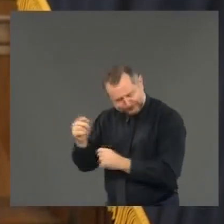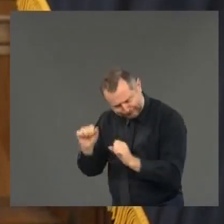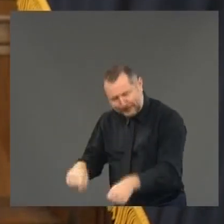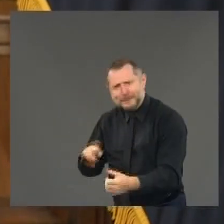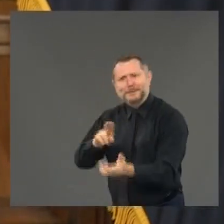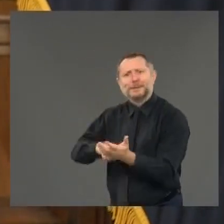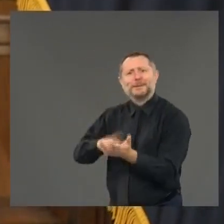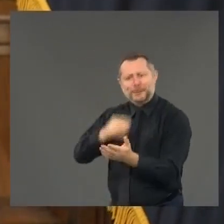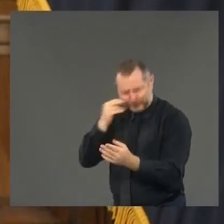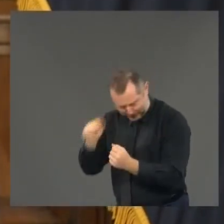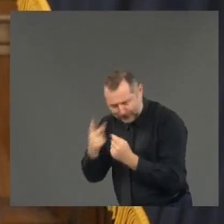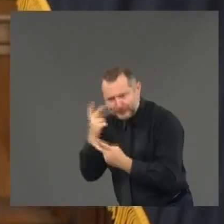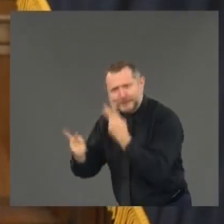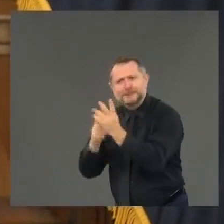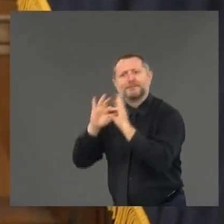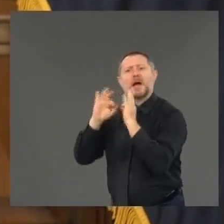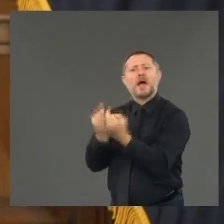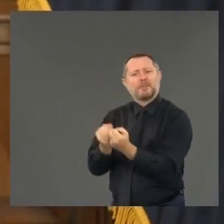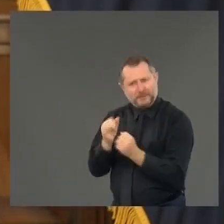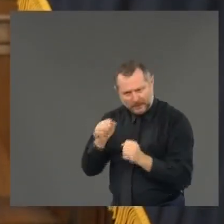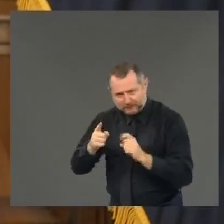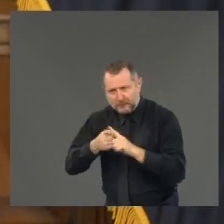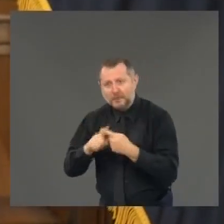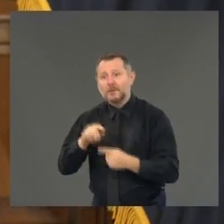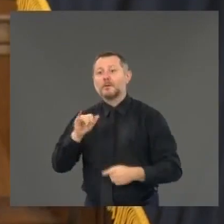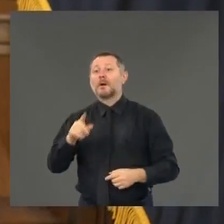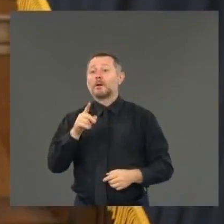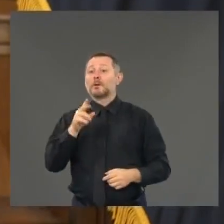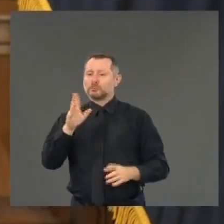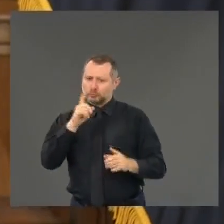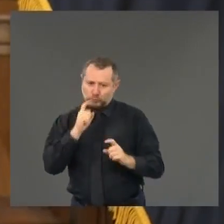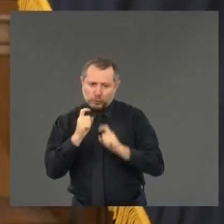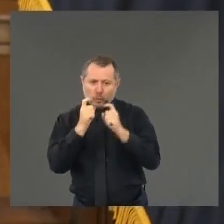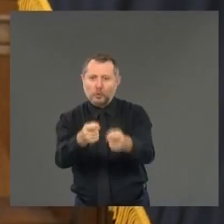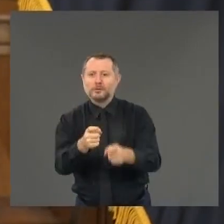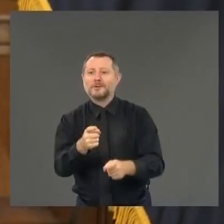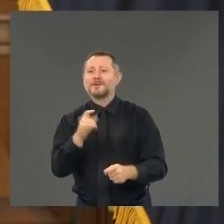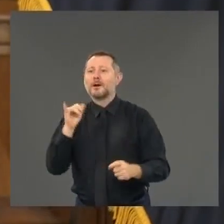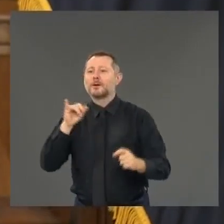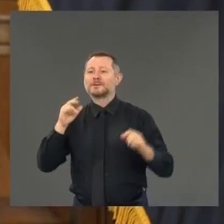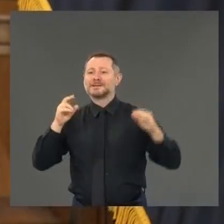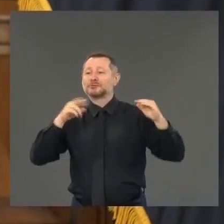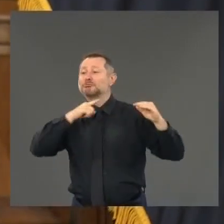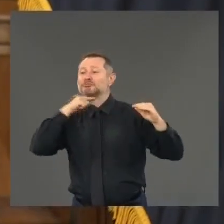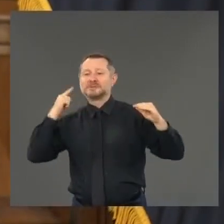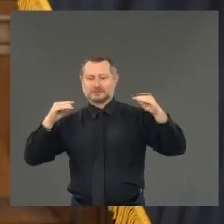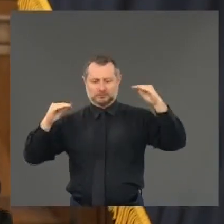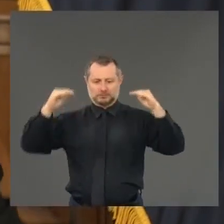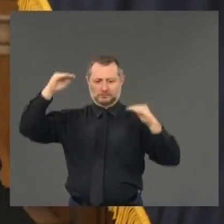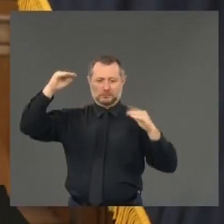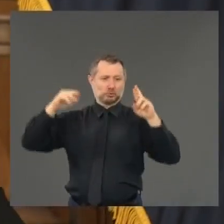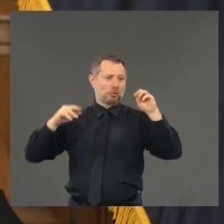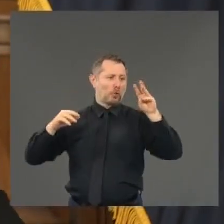SAYS, YOU CAN GO INTO A NURSING HOME AND YOU CAN VISIT PEOPLE IN A NURSING HOME AND THE REWARD